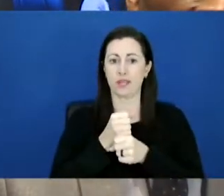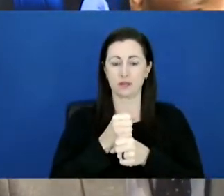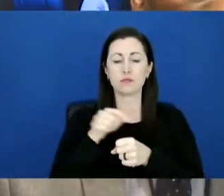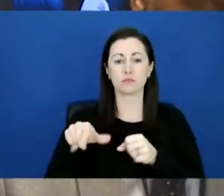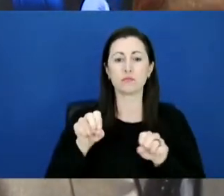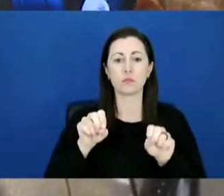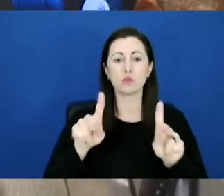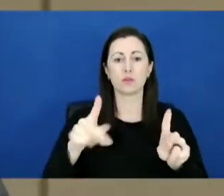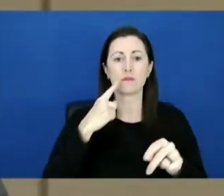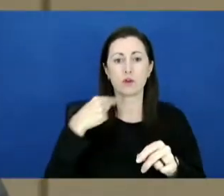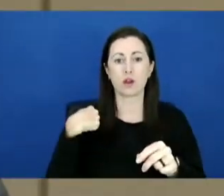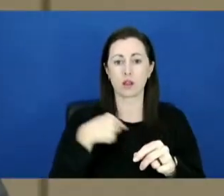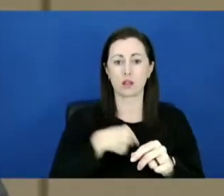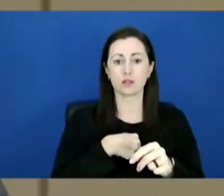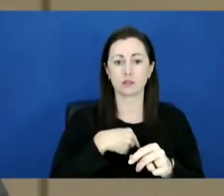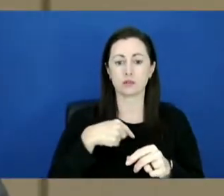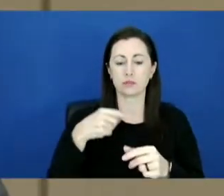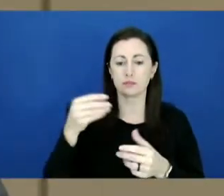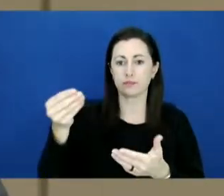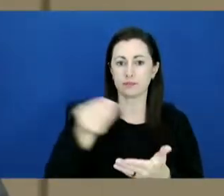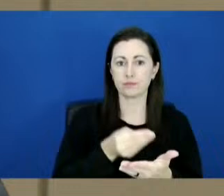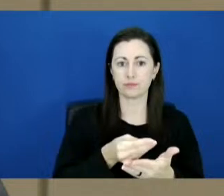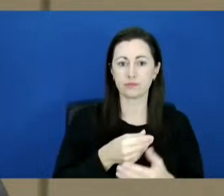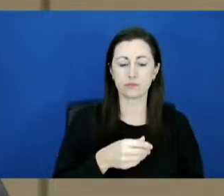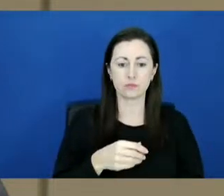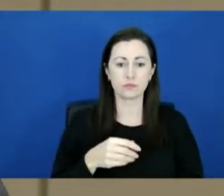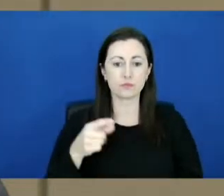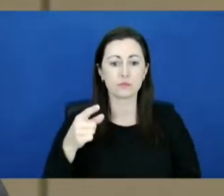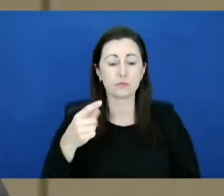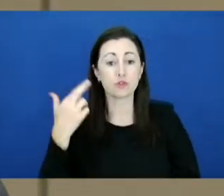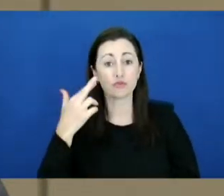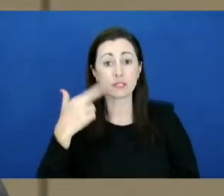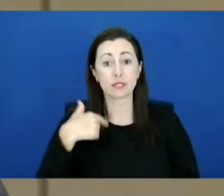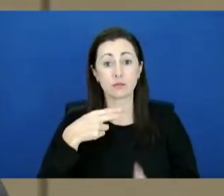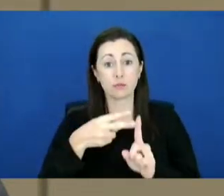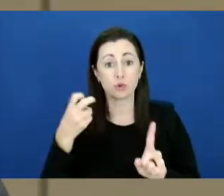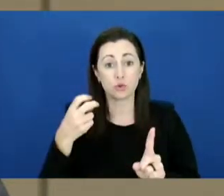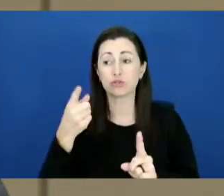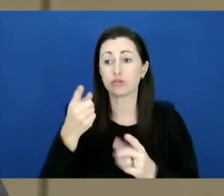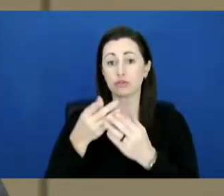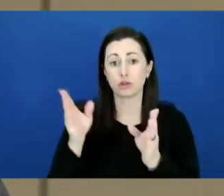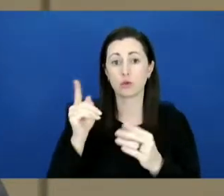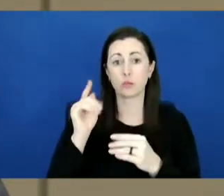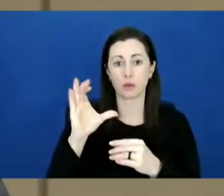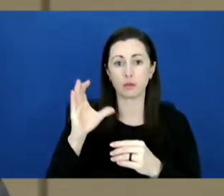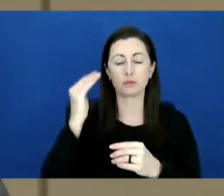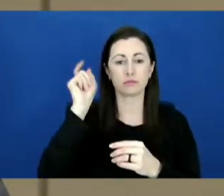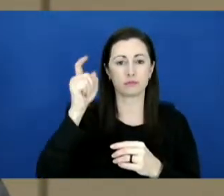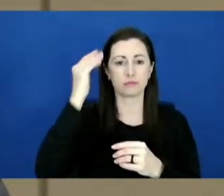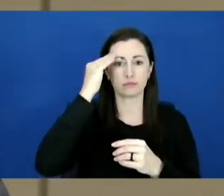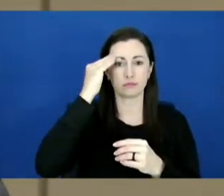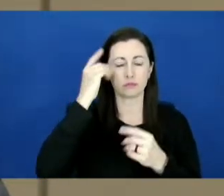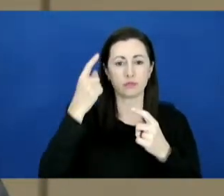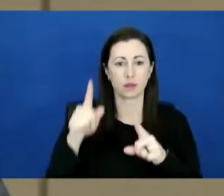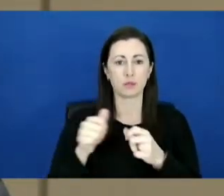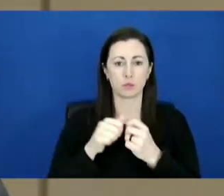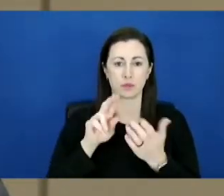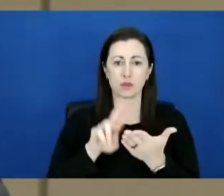HOUSING. ING THEY GET EMERGENCY SERVICE